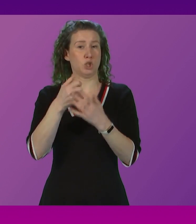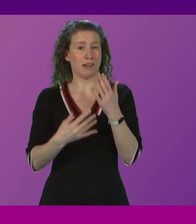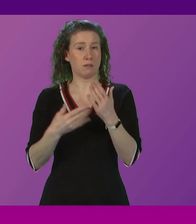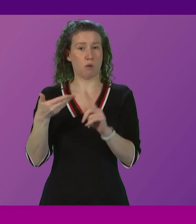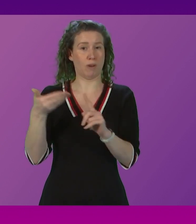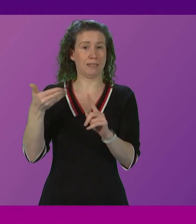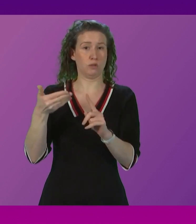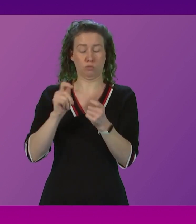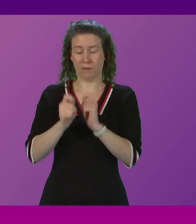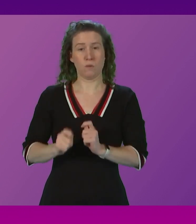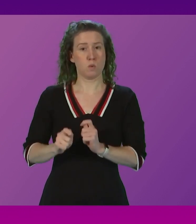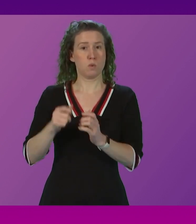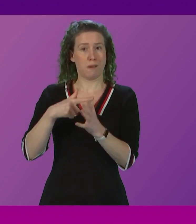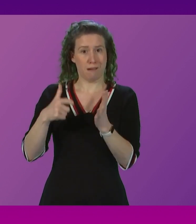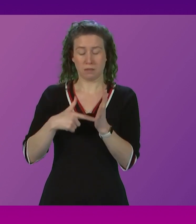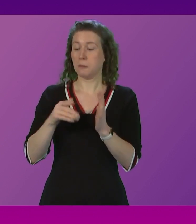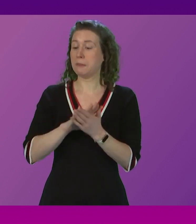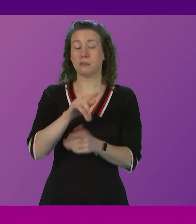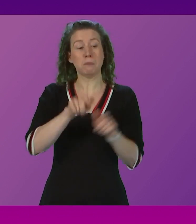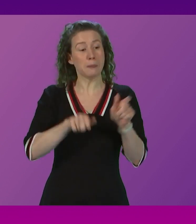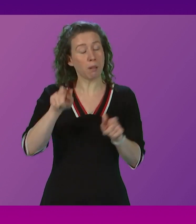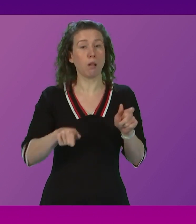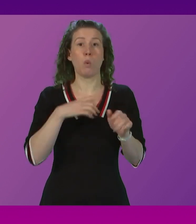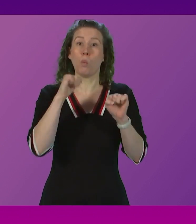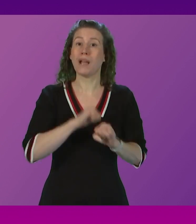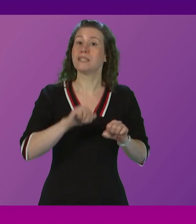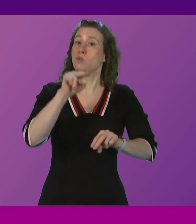have stopped people who are awaiting trial for a sexual offence from changing gender.